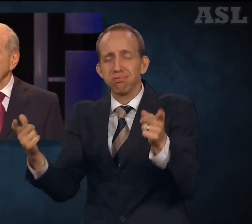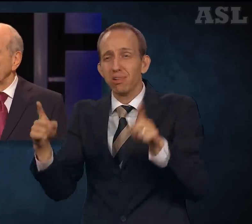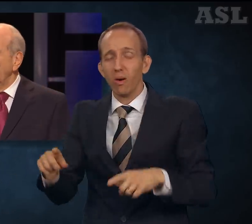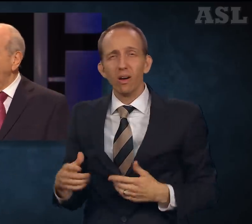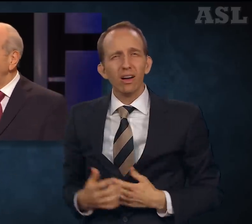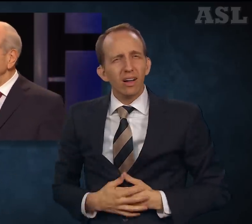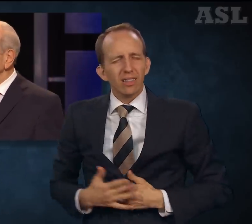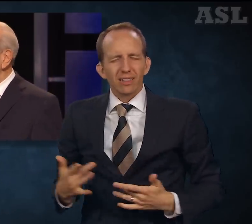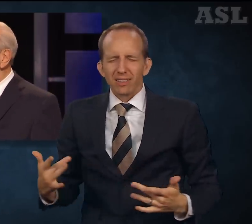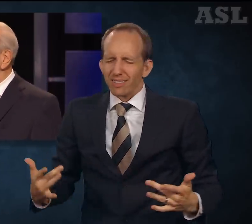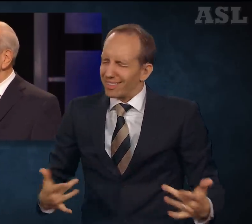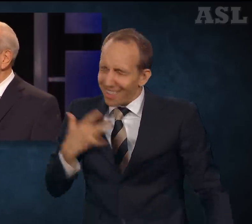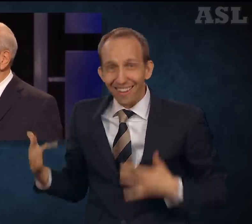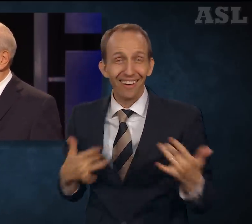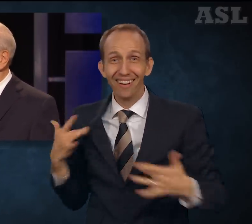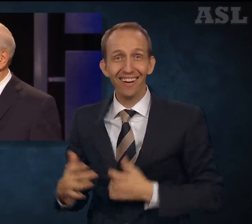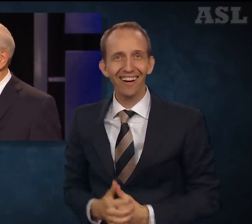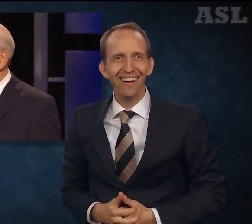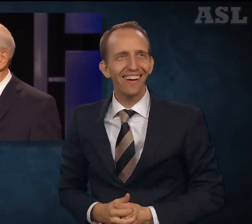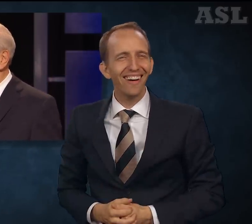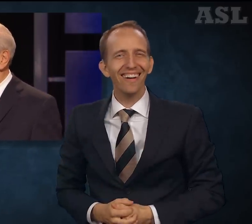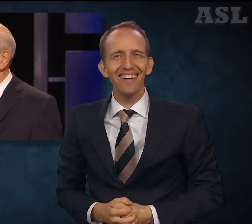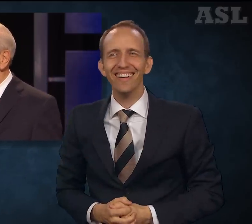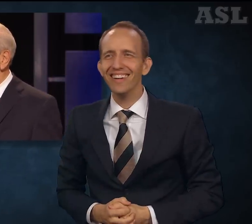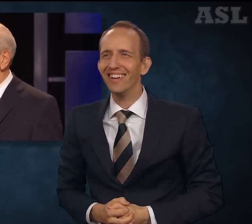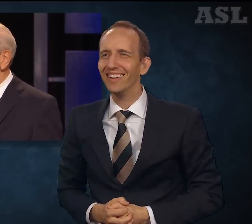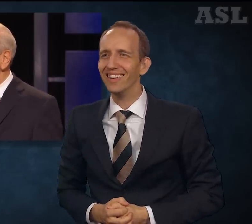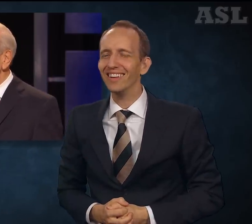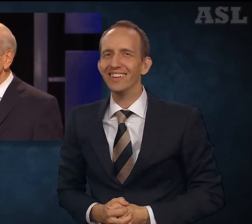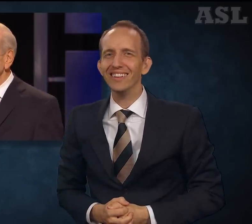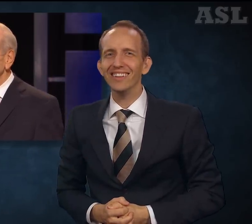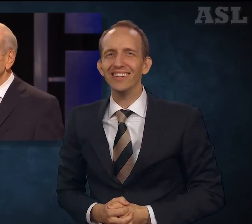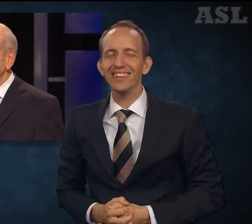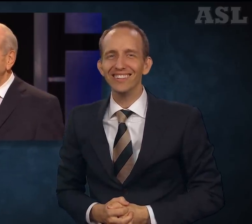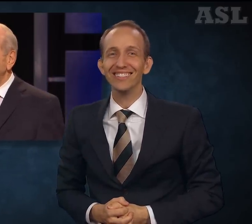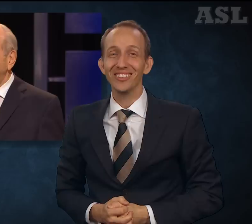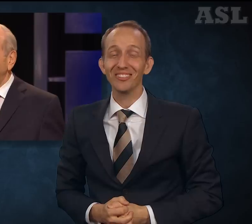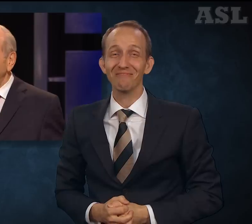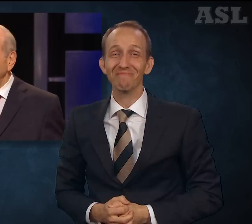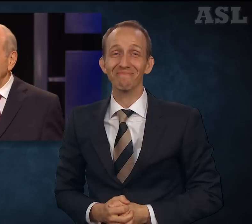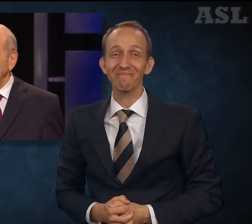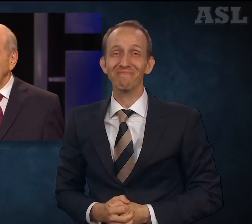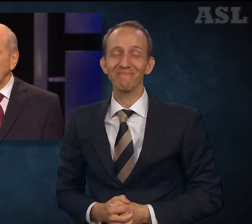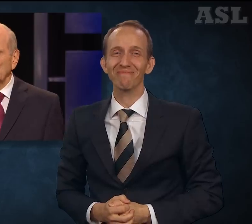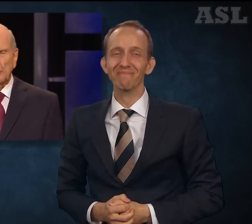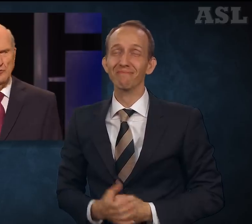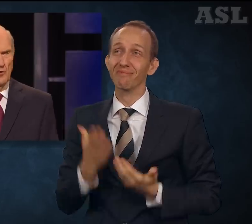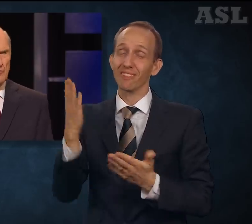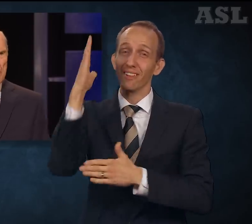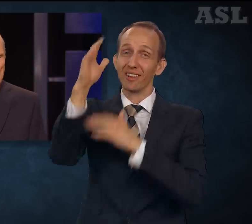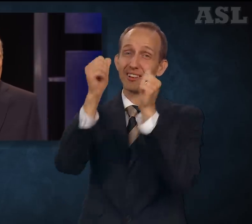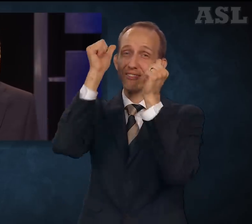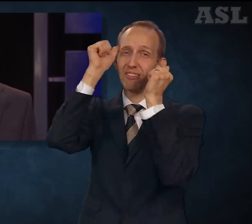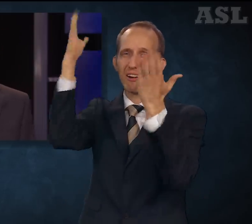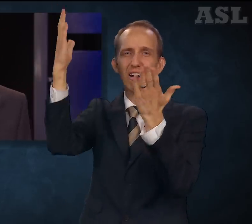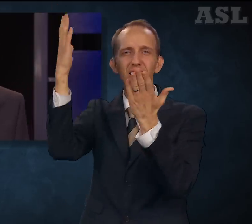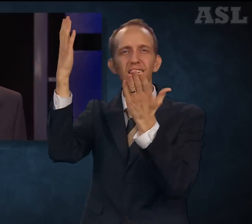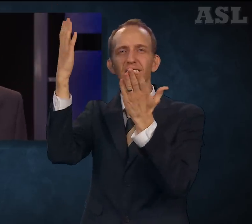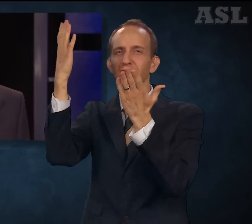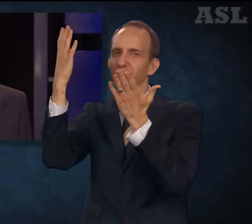GREAT GATHERING EVENT.